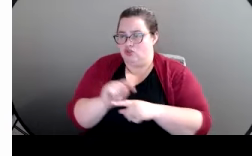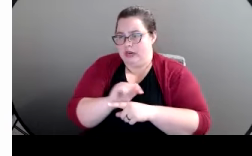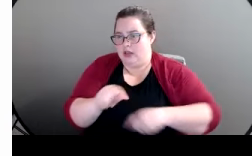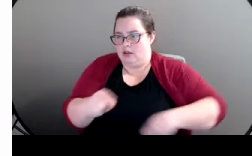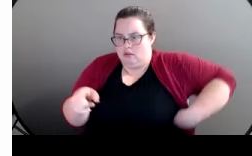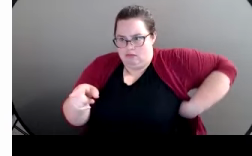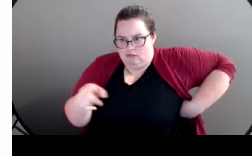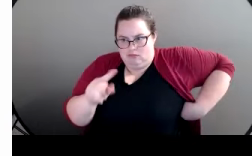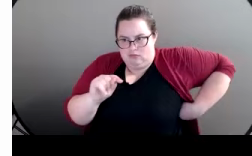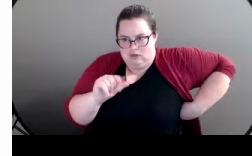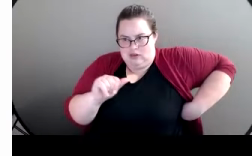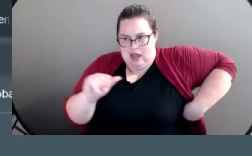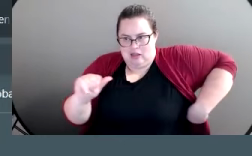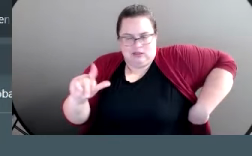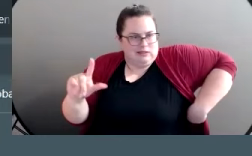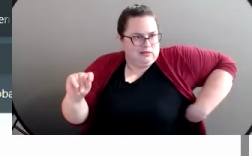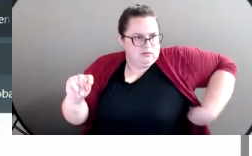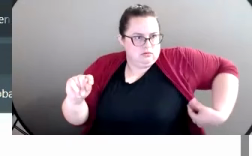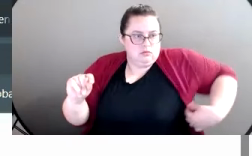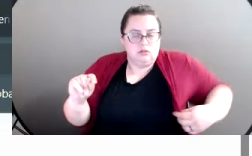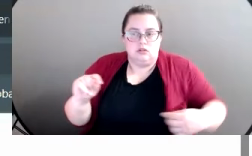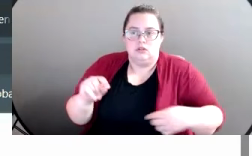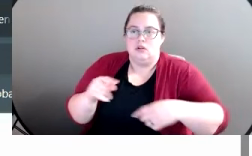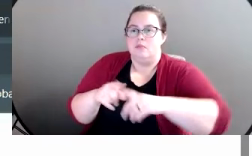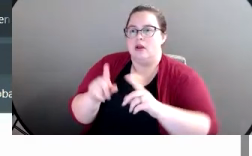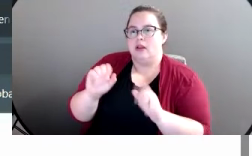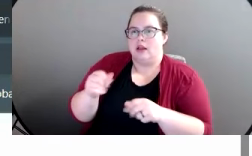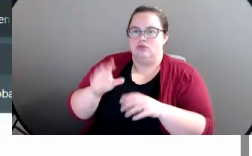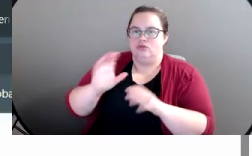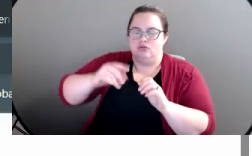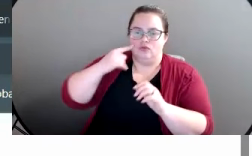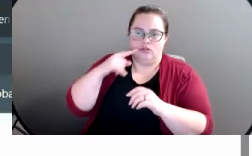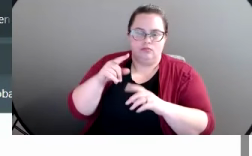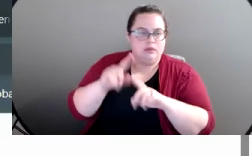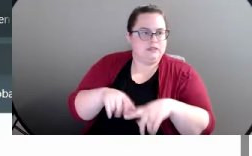If you want. They use the different codes that you can,